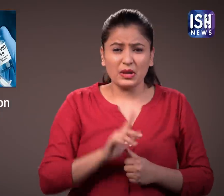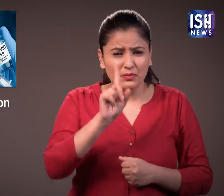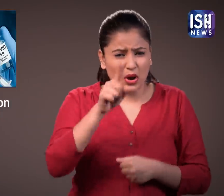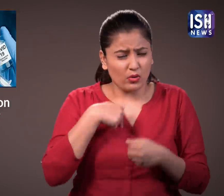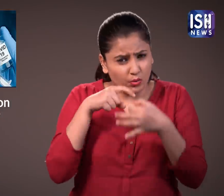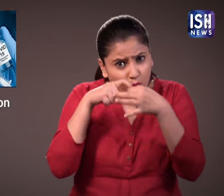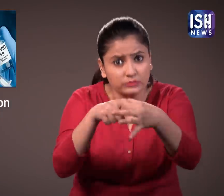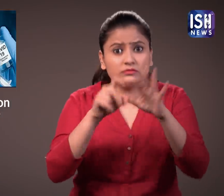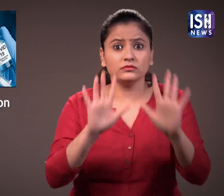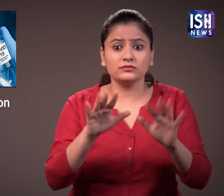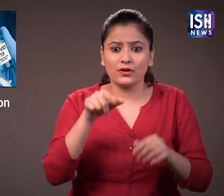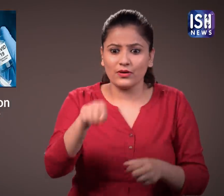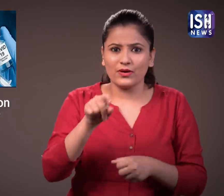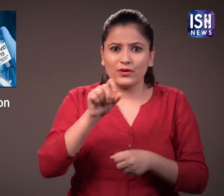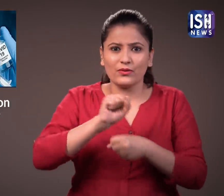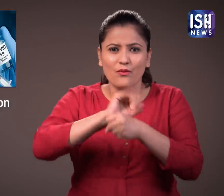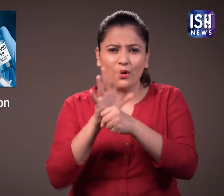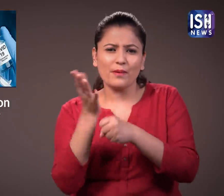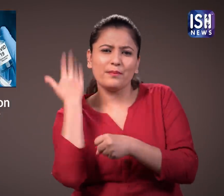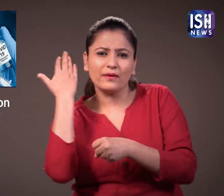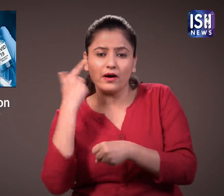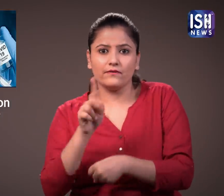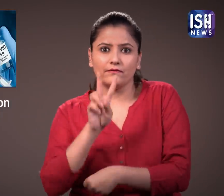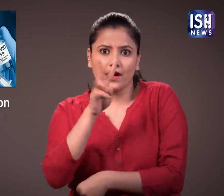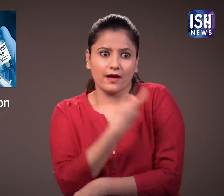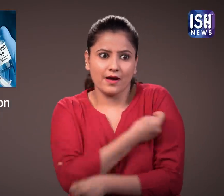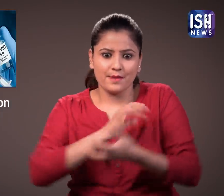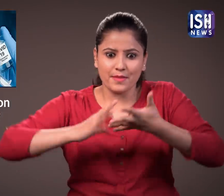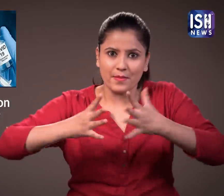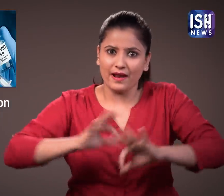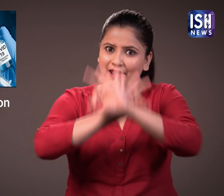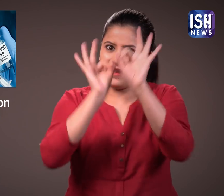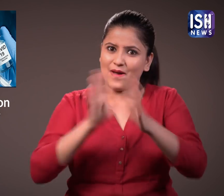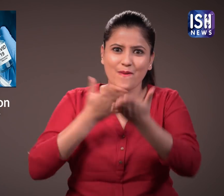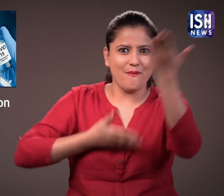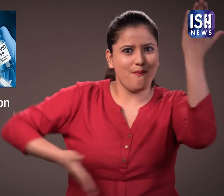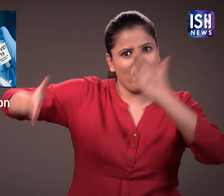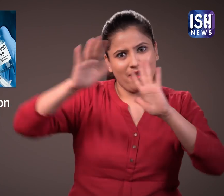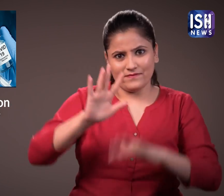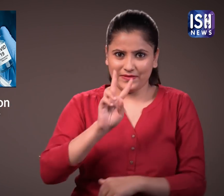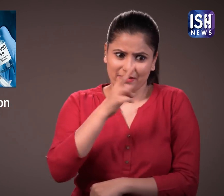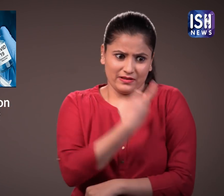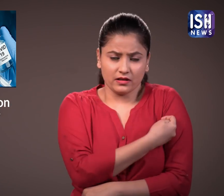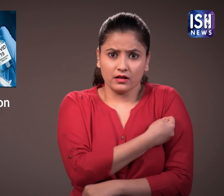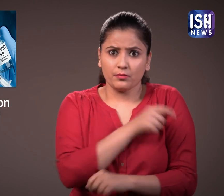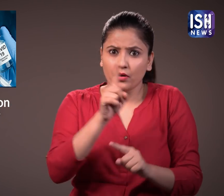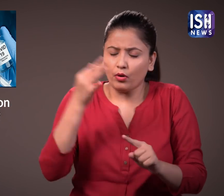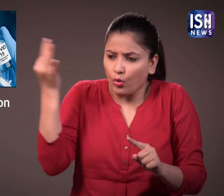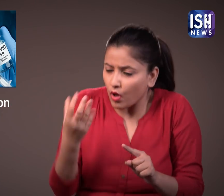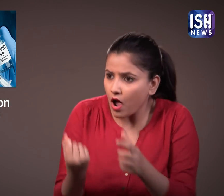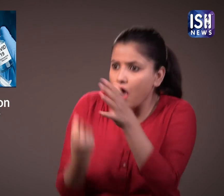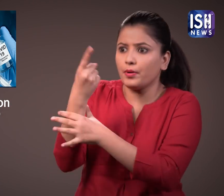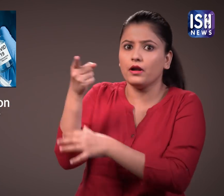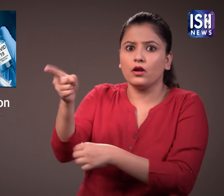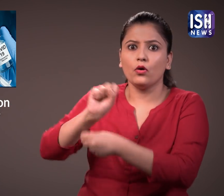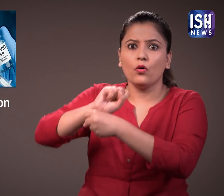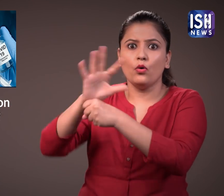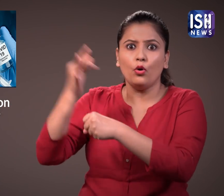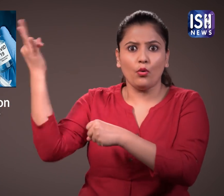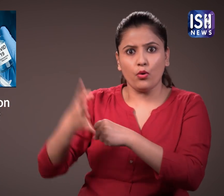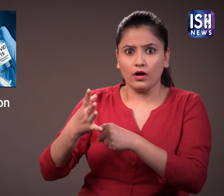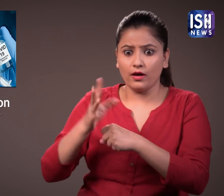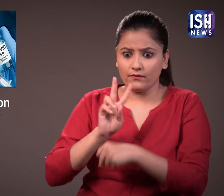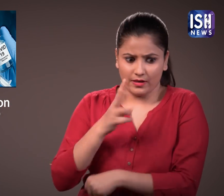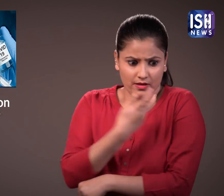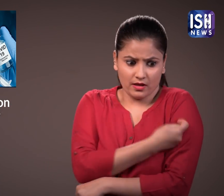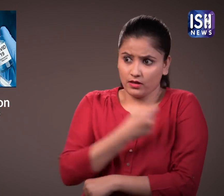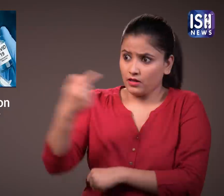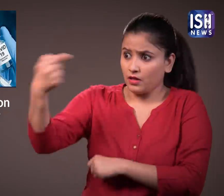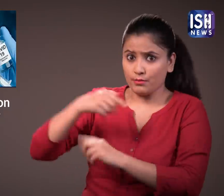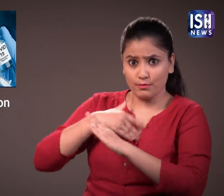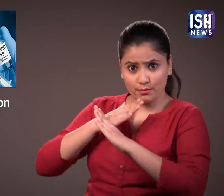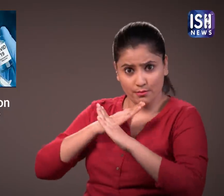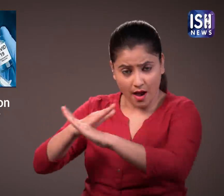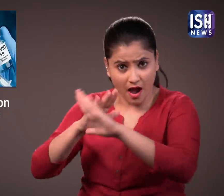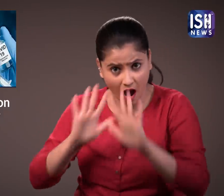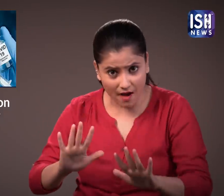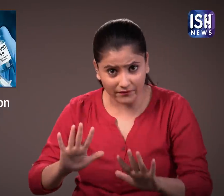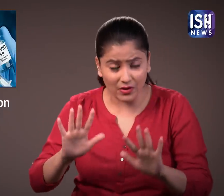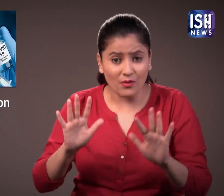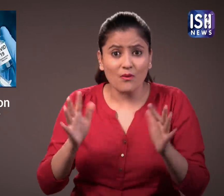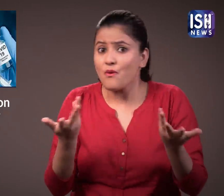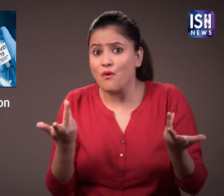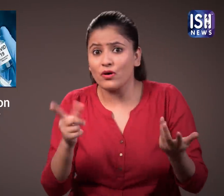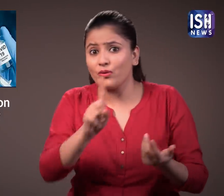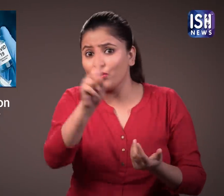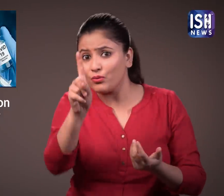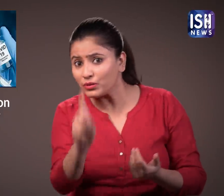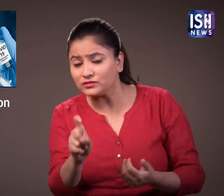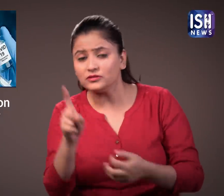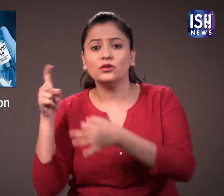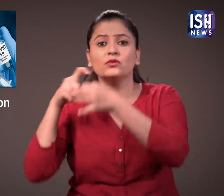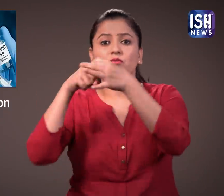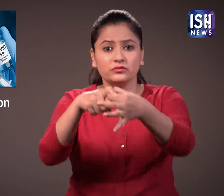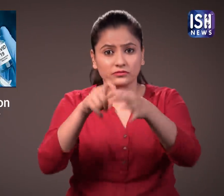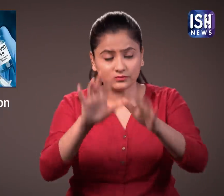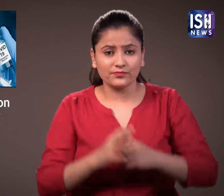Now the main question is whether the new vaccine will work against the new COVID virus.